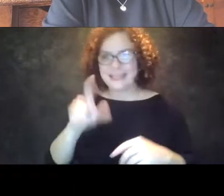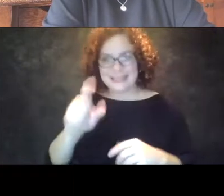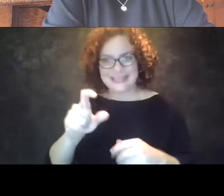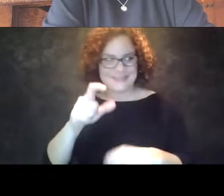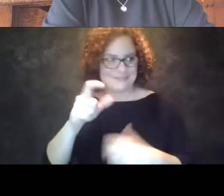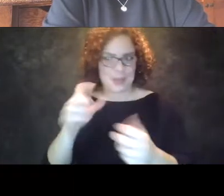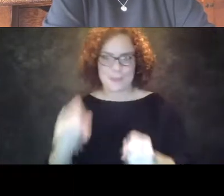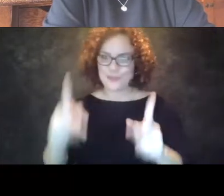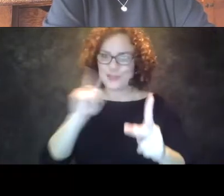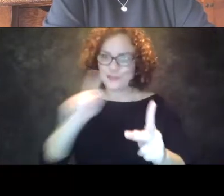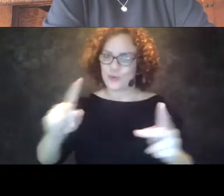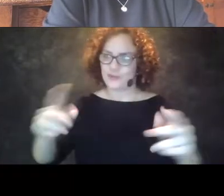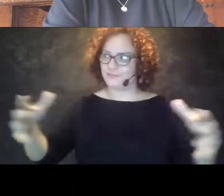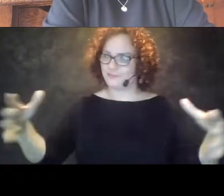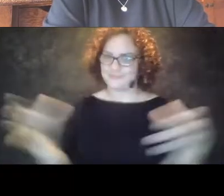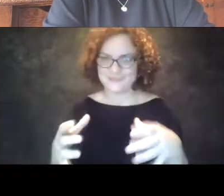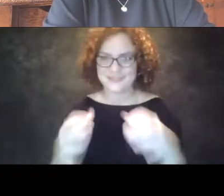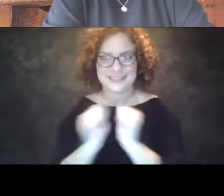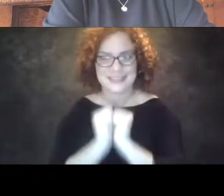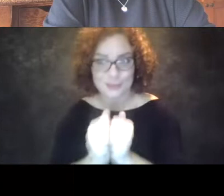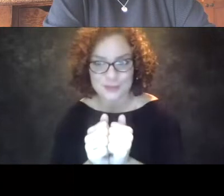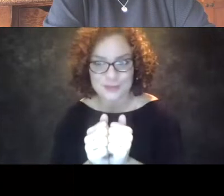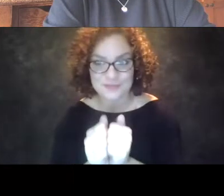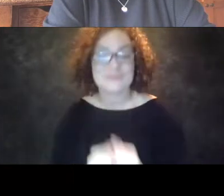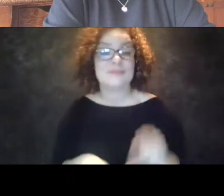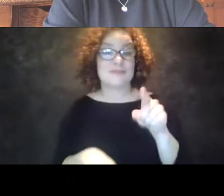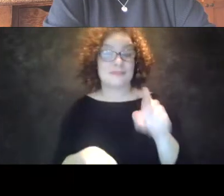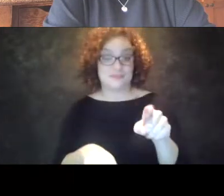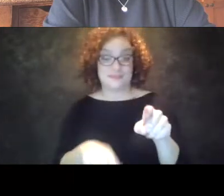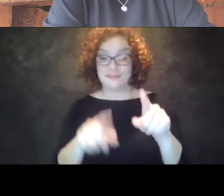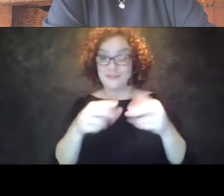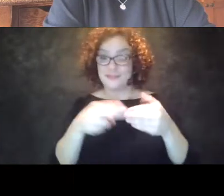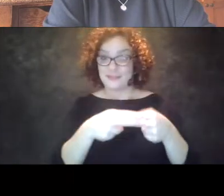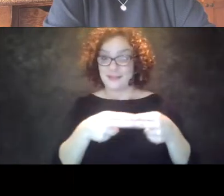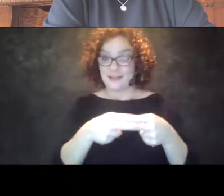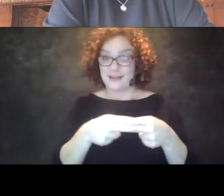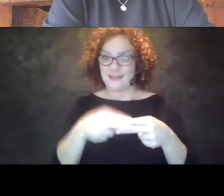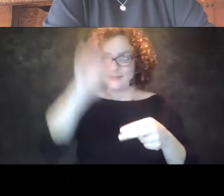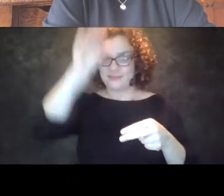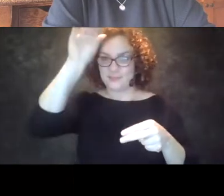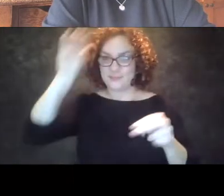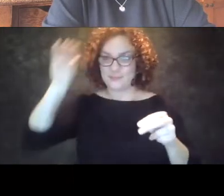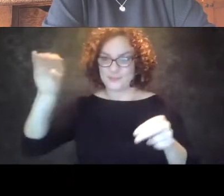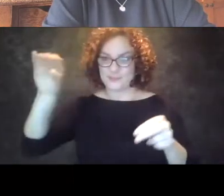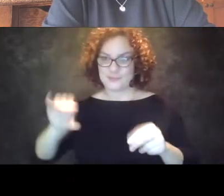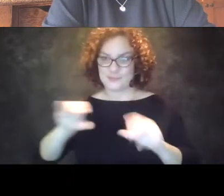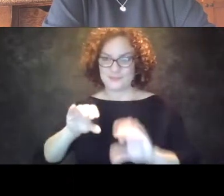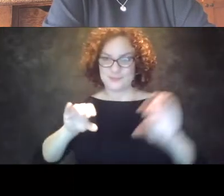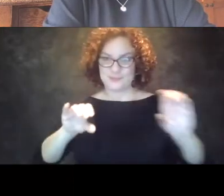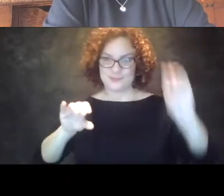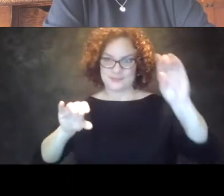so on this slide, there's five particular suggestions I have. And it would be interesting